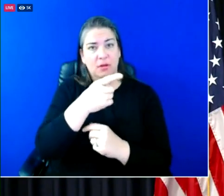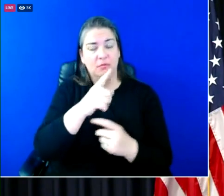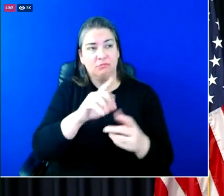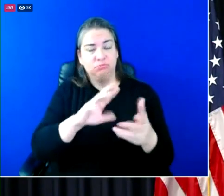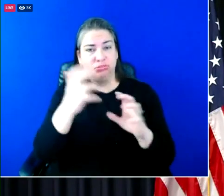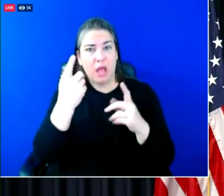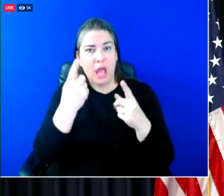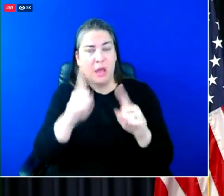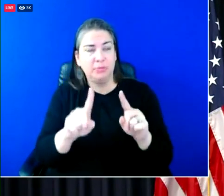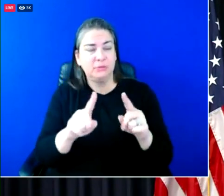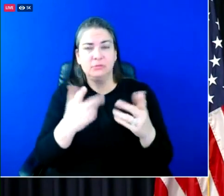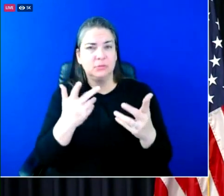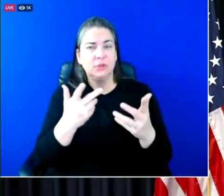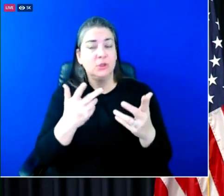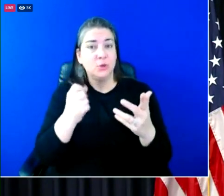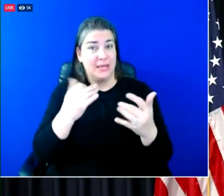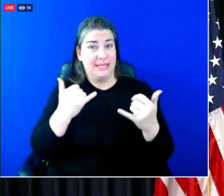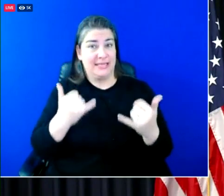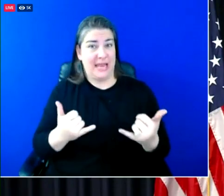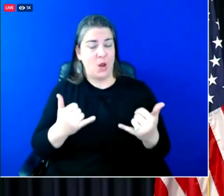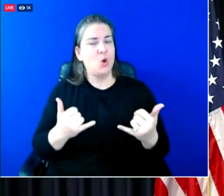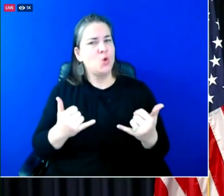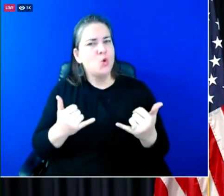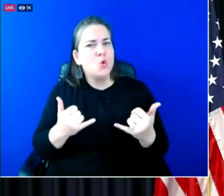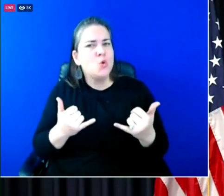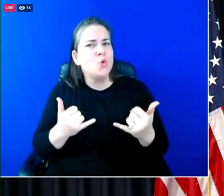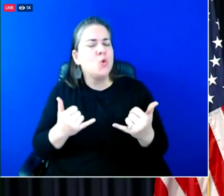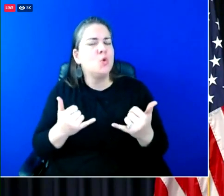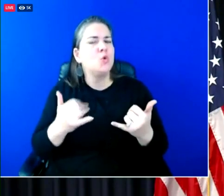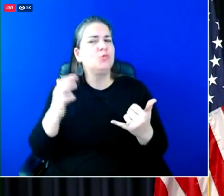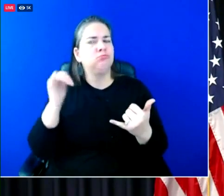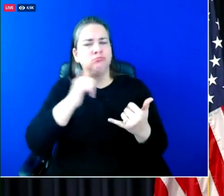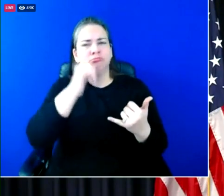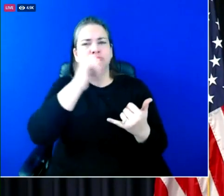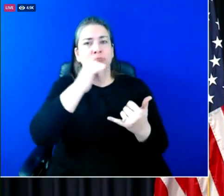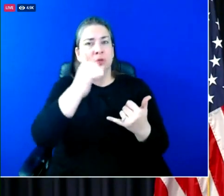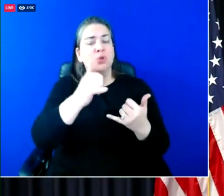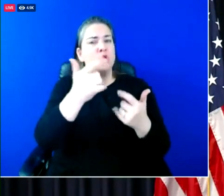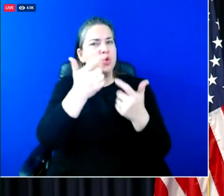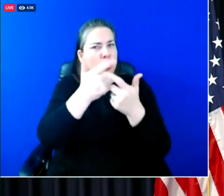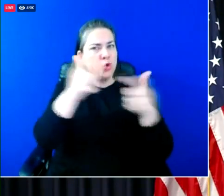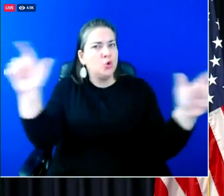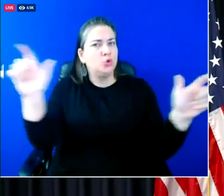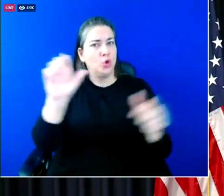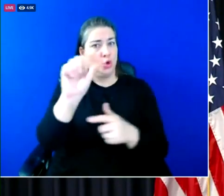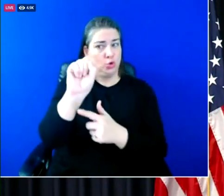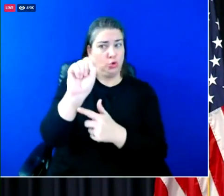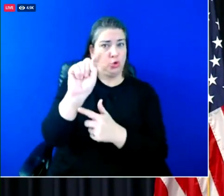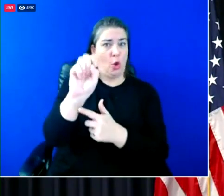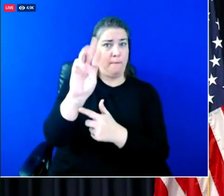is a major major storm front that is approaching us. We will staff the E E O.